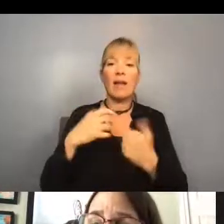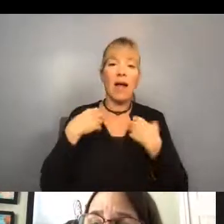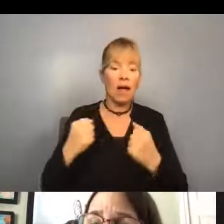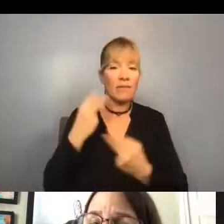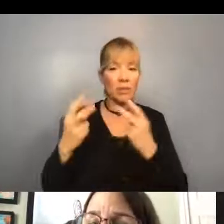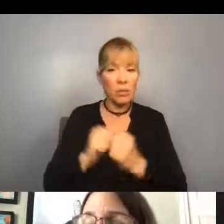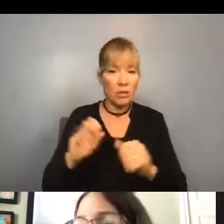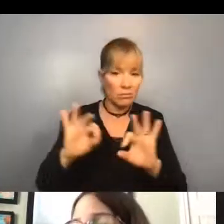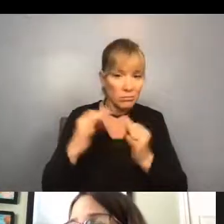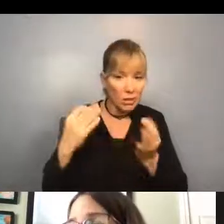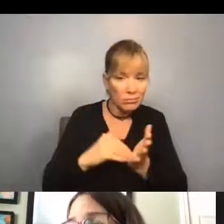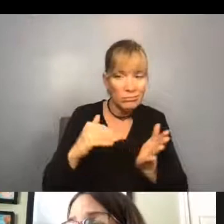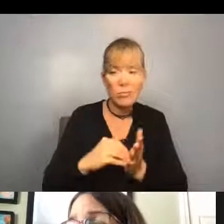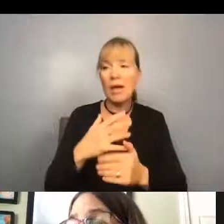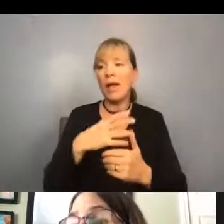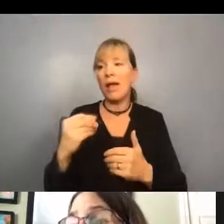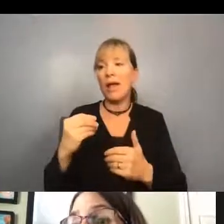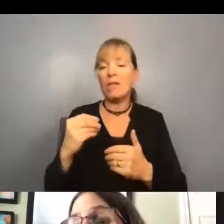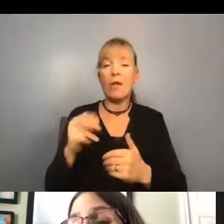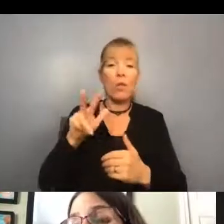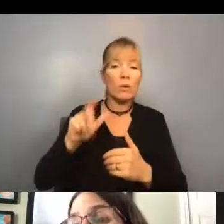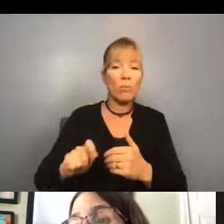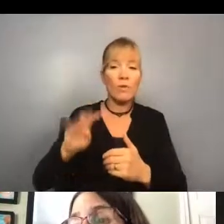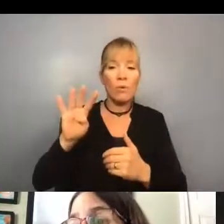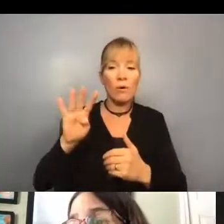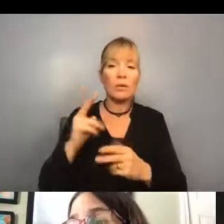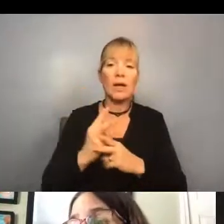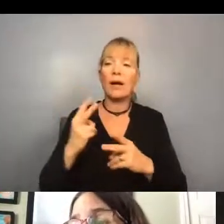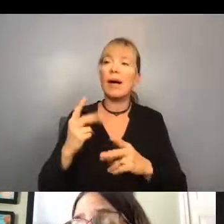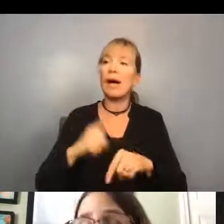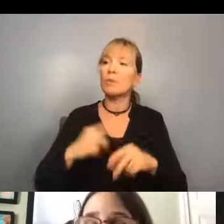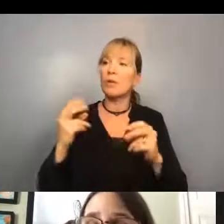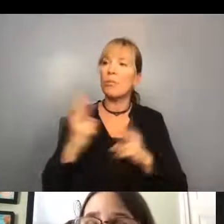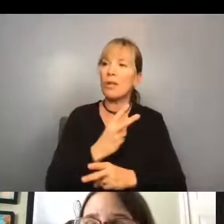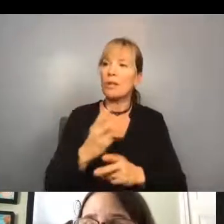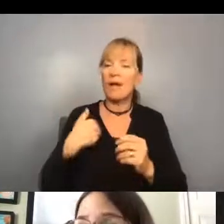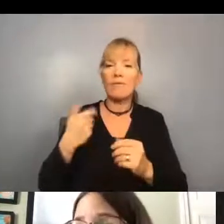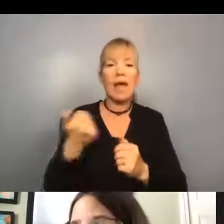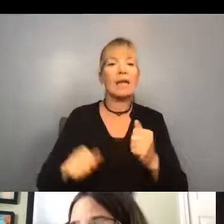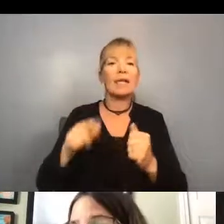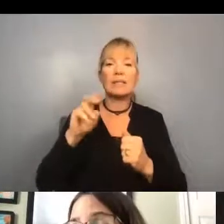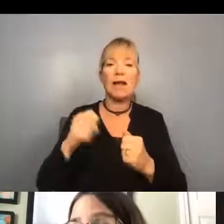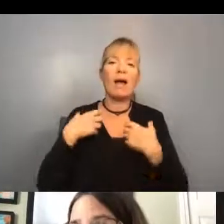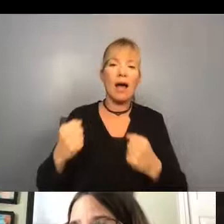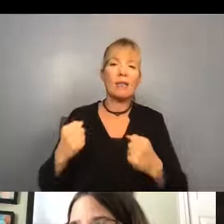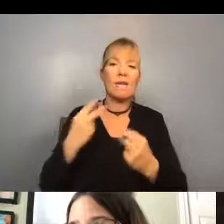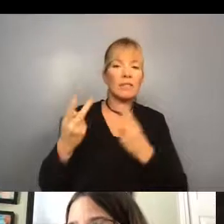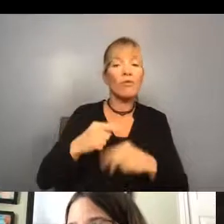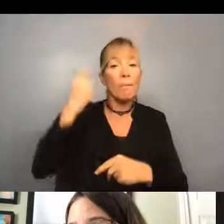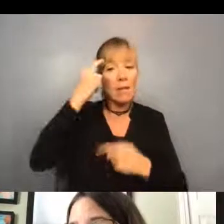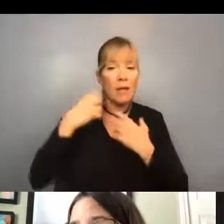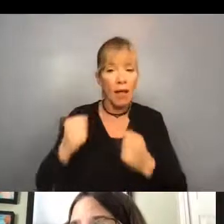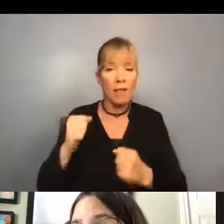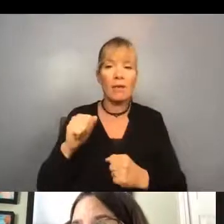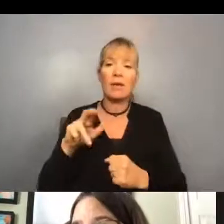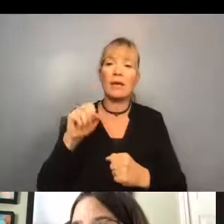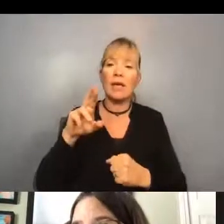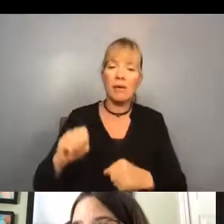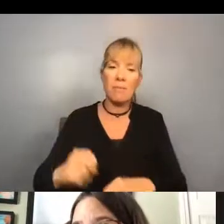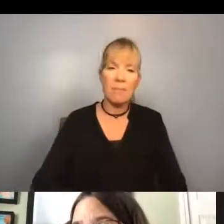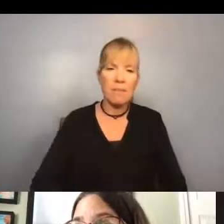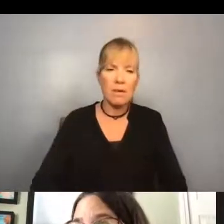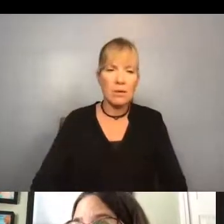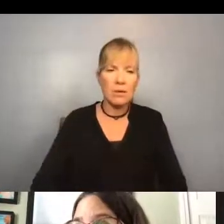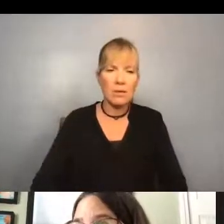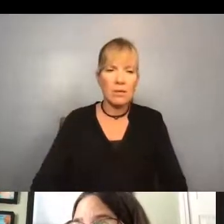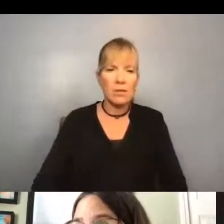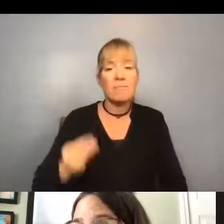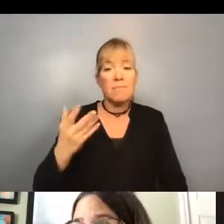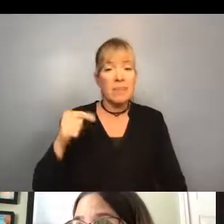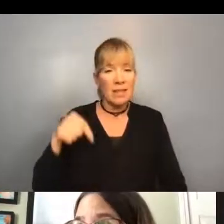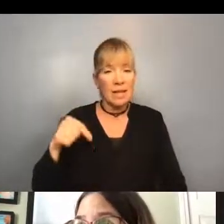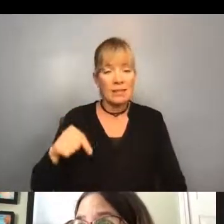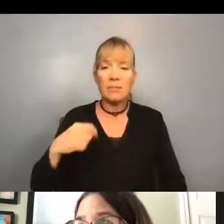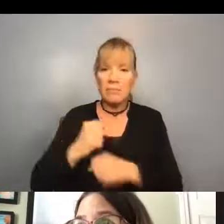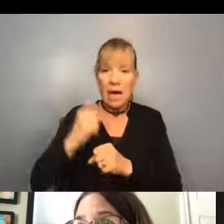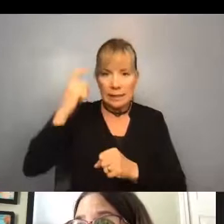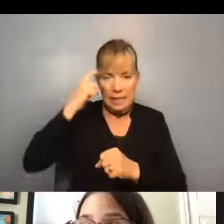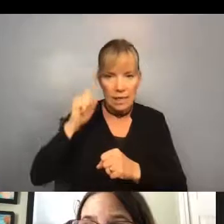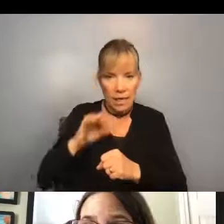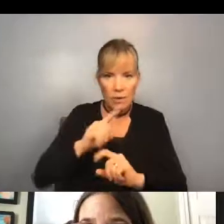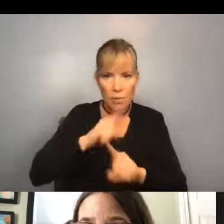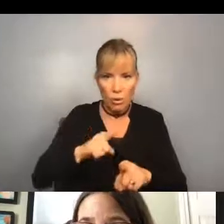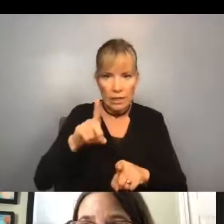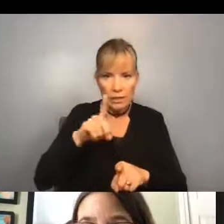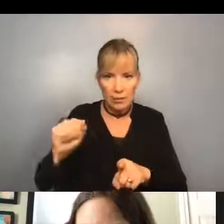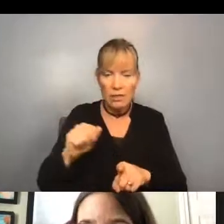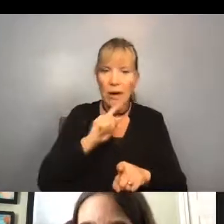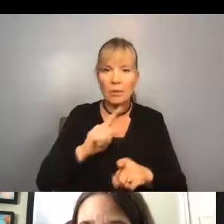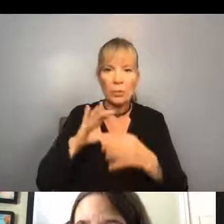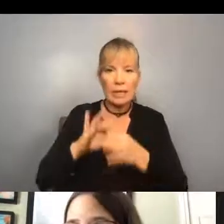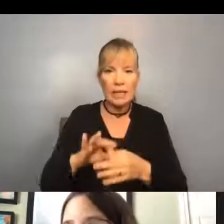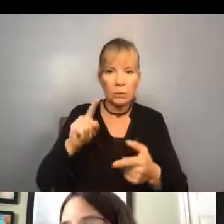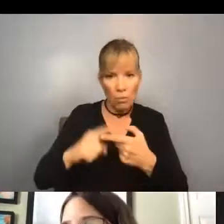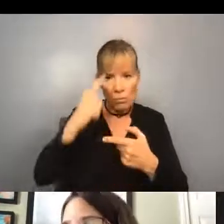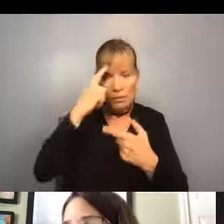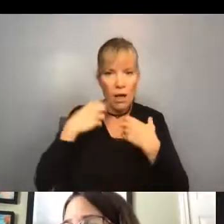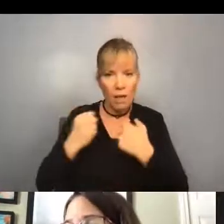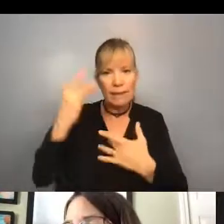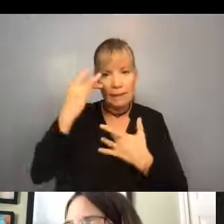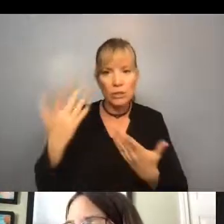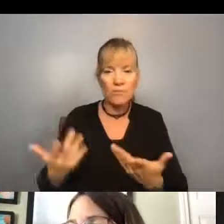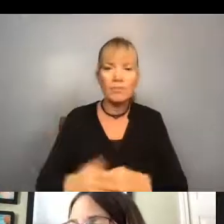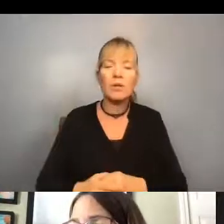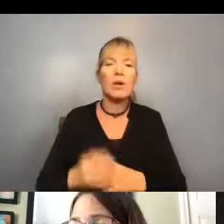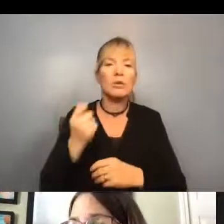visits with their primary care provider and 3.4 times more likely to have had any telehealth visits for mental health care. Now a note that this would of course make sense if they reported a disability that was related to a mental health condition. So, a little bit more investigation